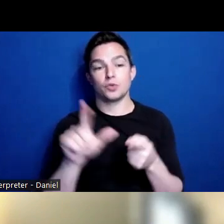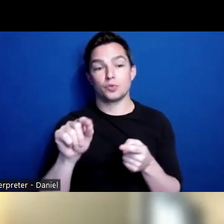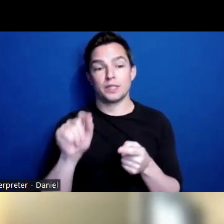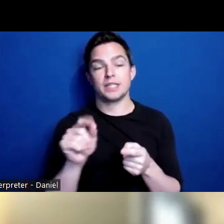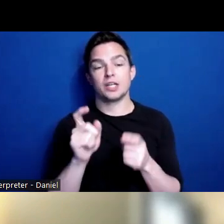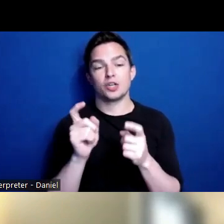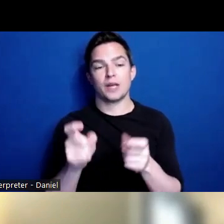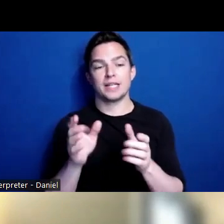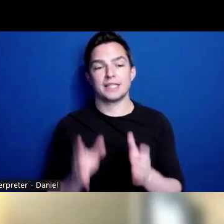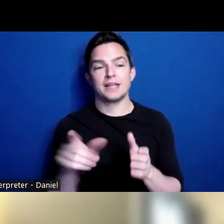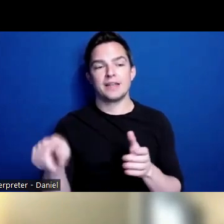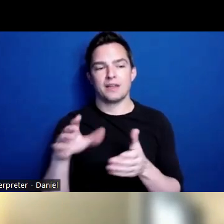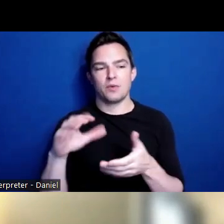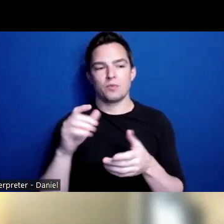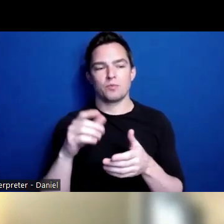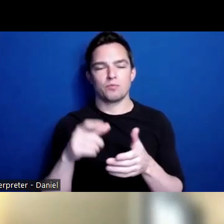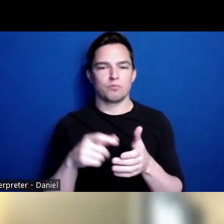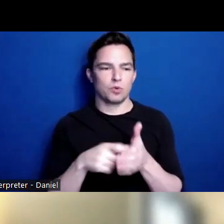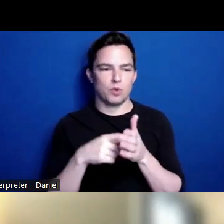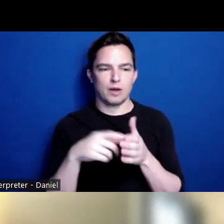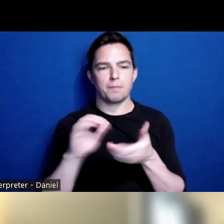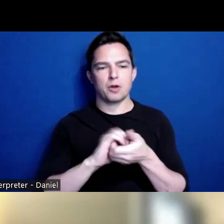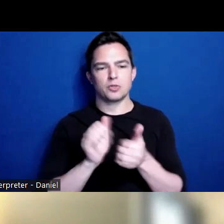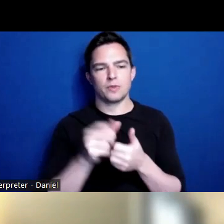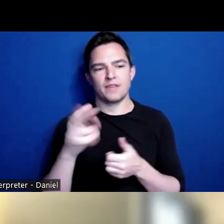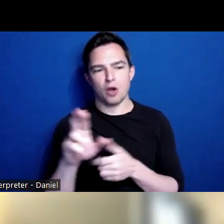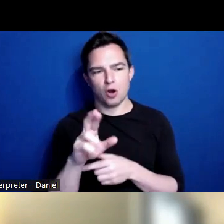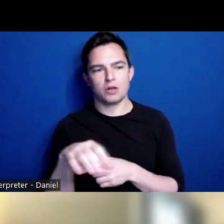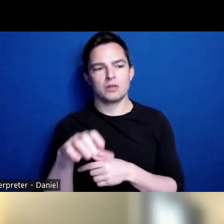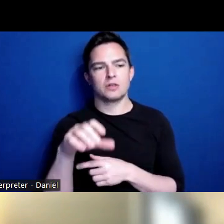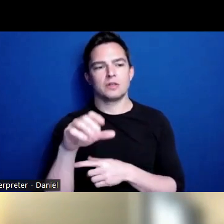require partnerships across VR, vocational rehabilitation, Centers for Independent